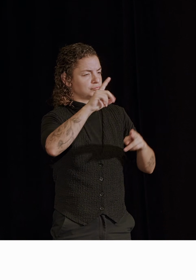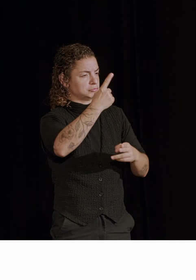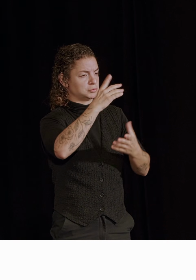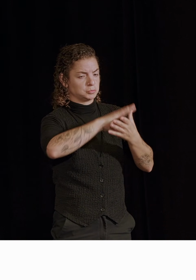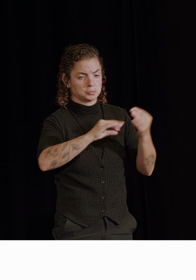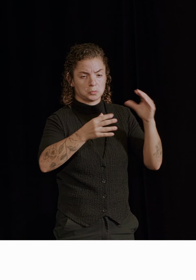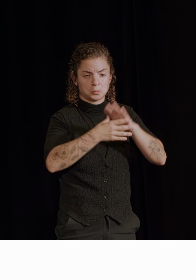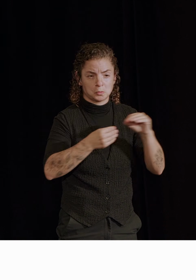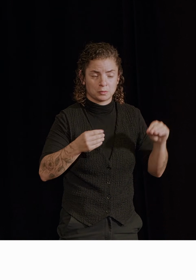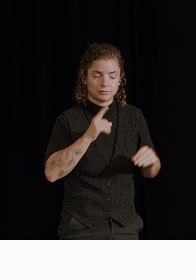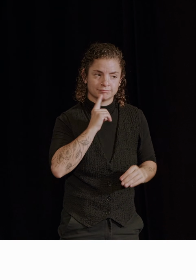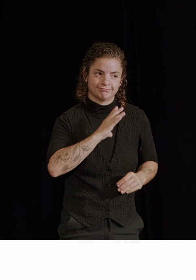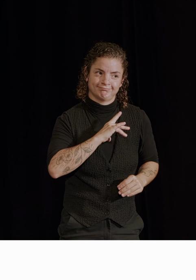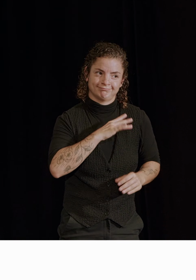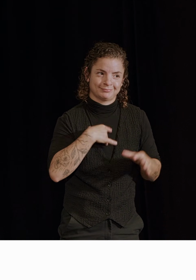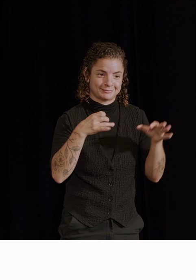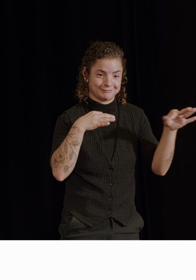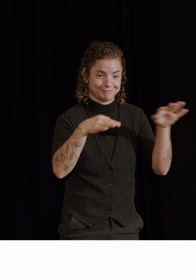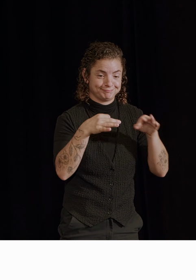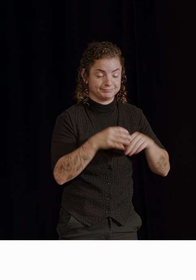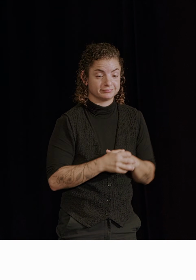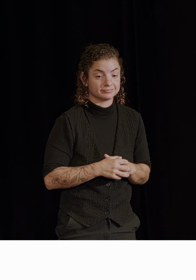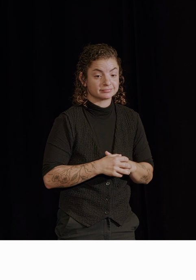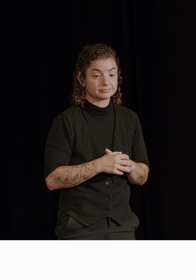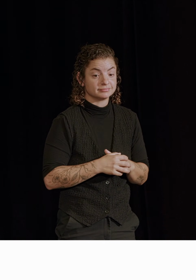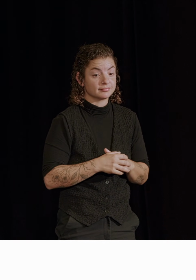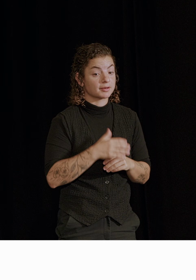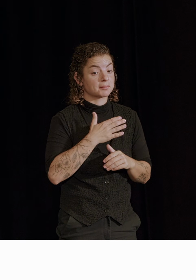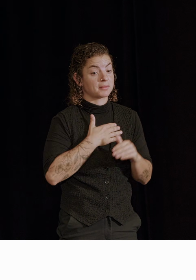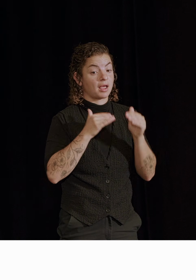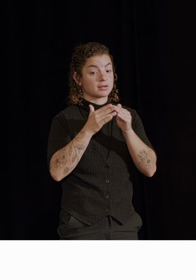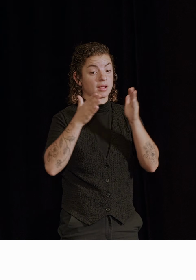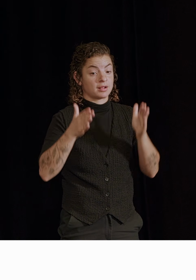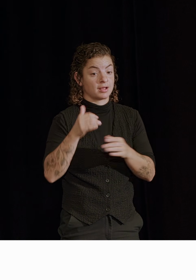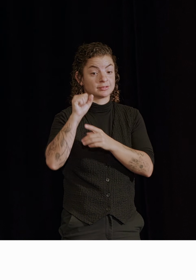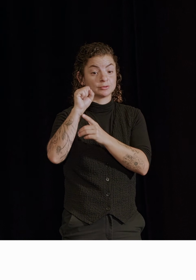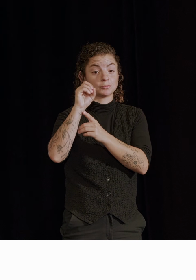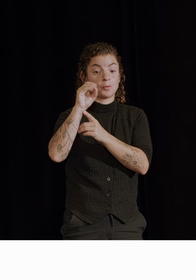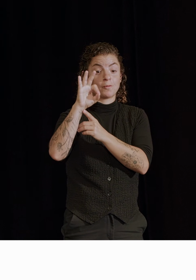I have pictured here my colleague, Sophia Gallo. She's a UX researcher in our Seattle